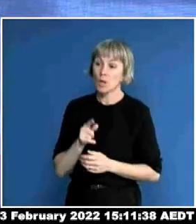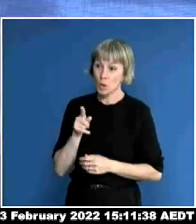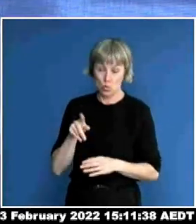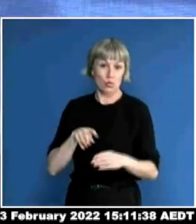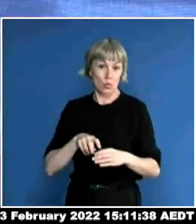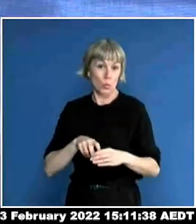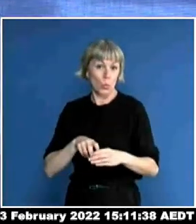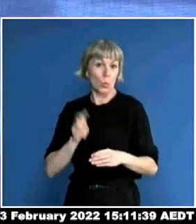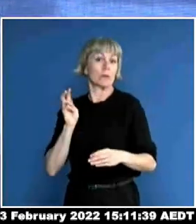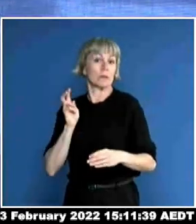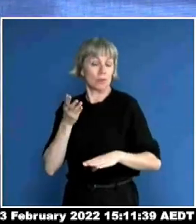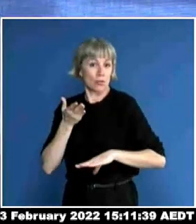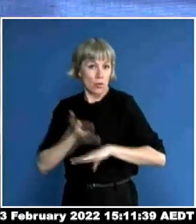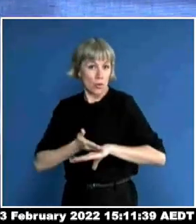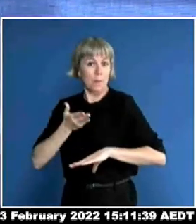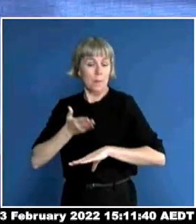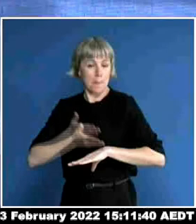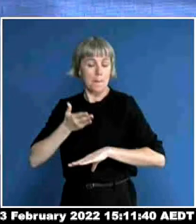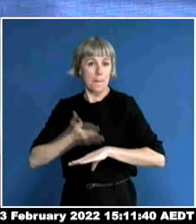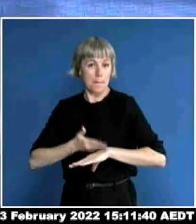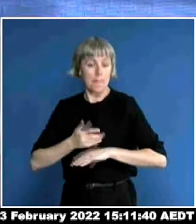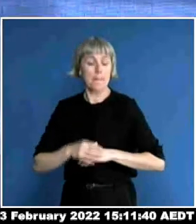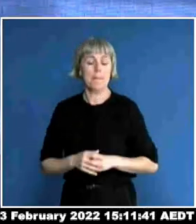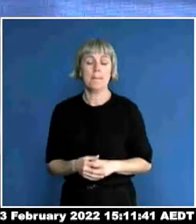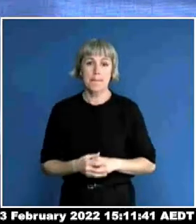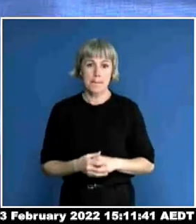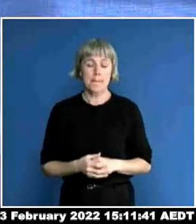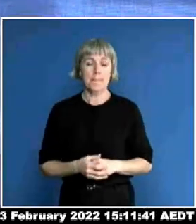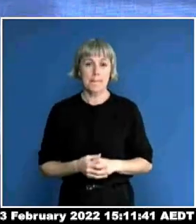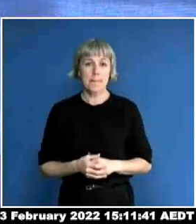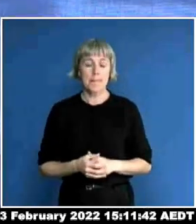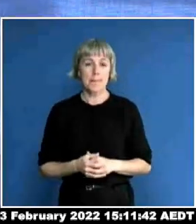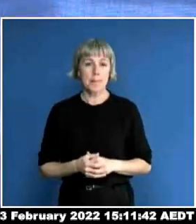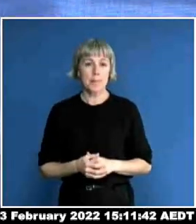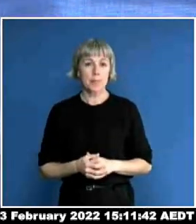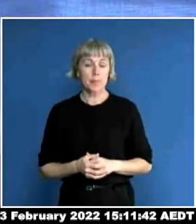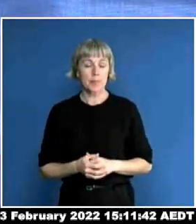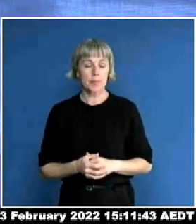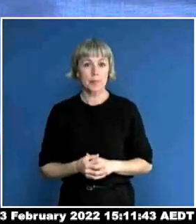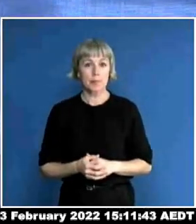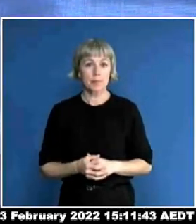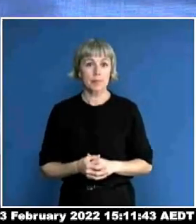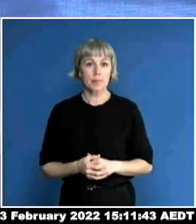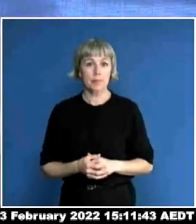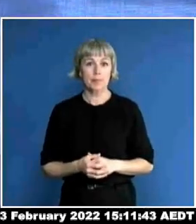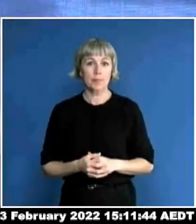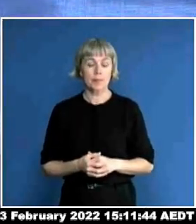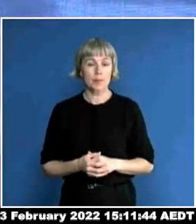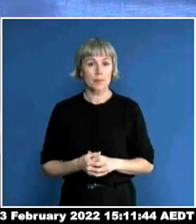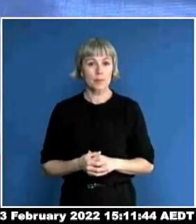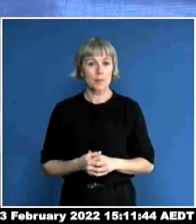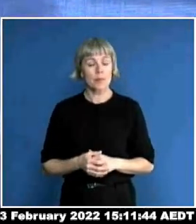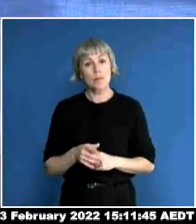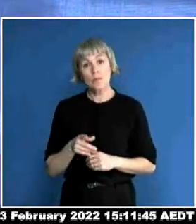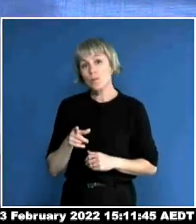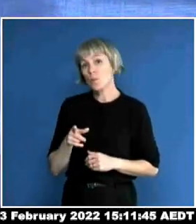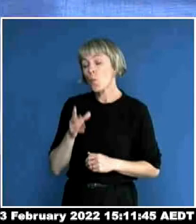When you resigned from your employment, did you - were you resigning from AimBig as your